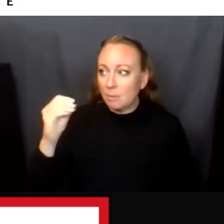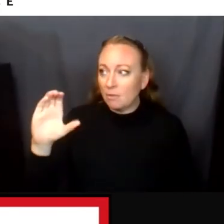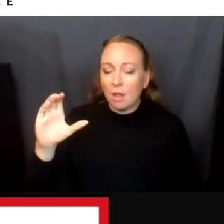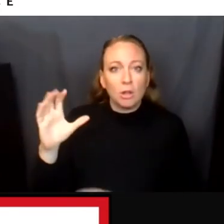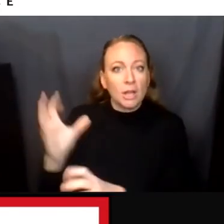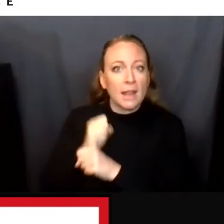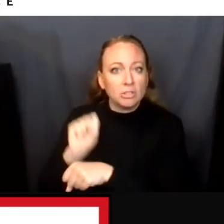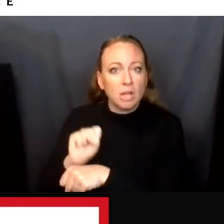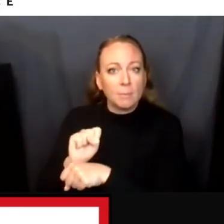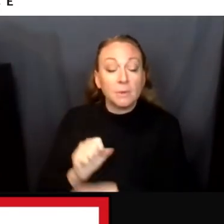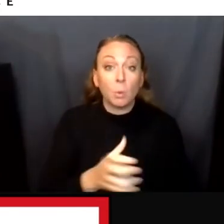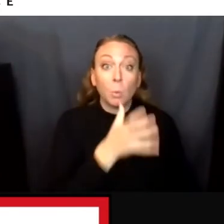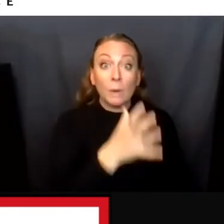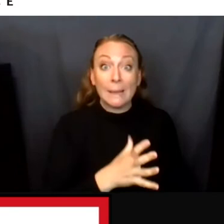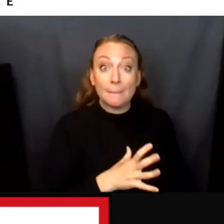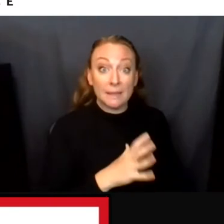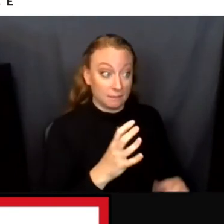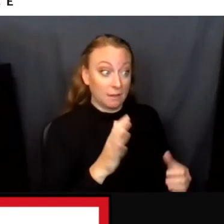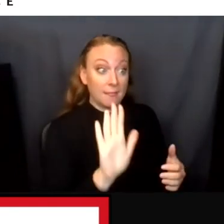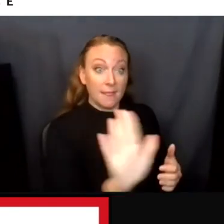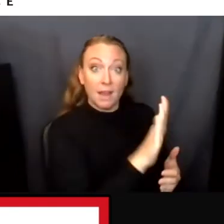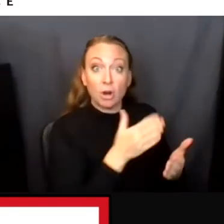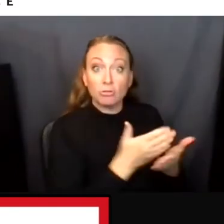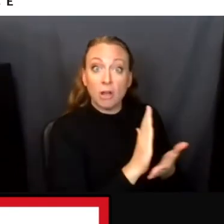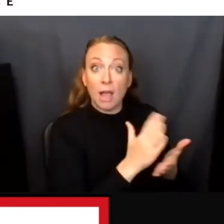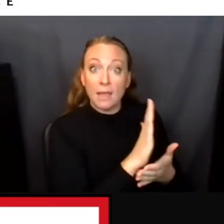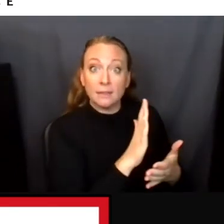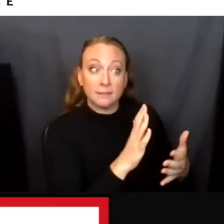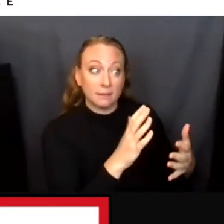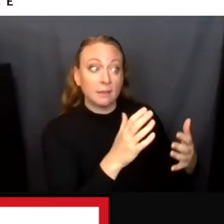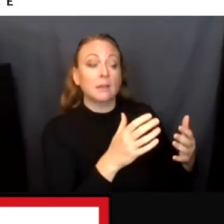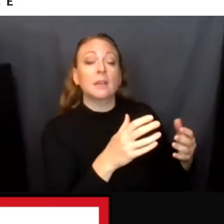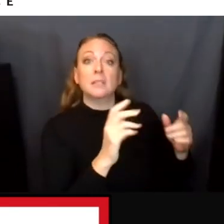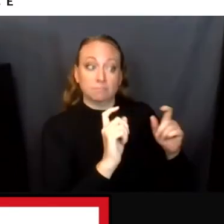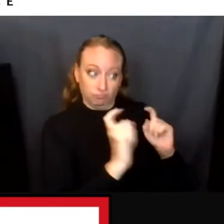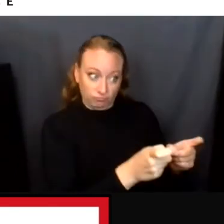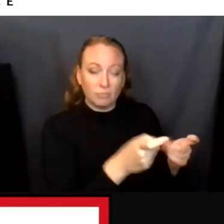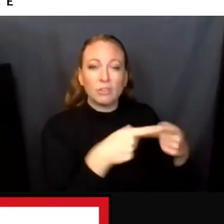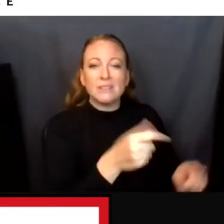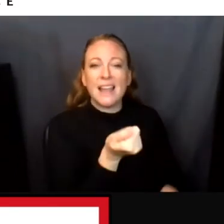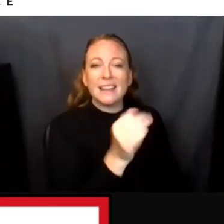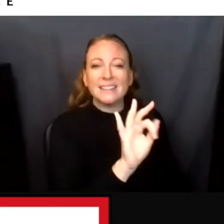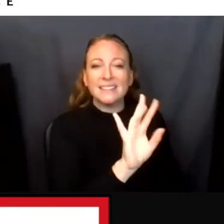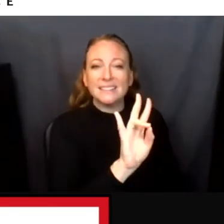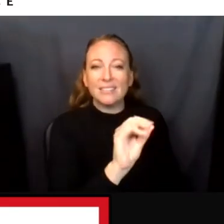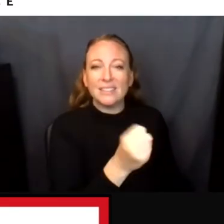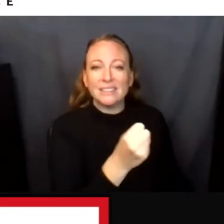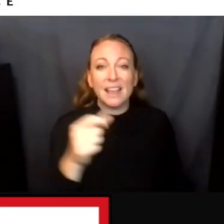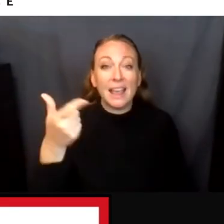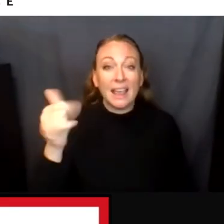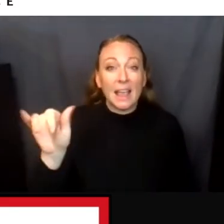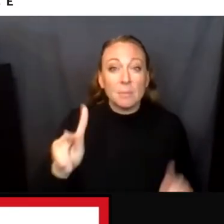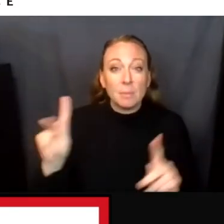Women got their rights in the 70's, same thing. Gays got their rights in the 90's, same thing.